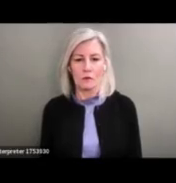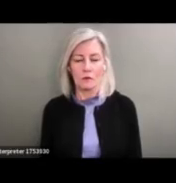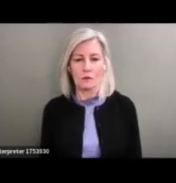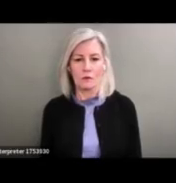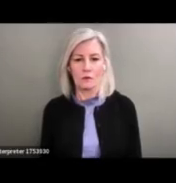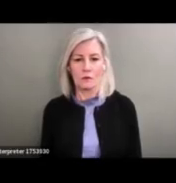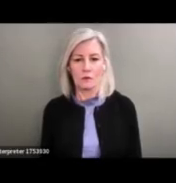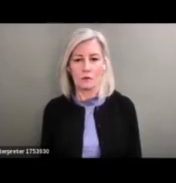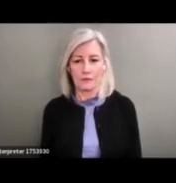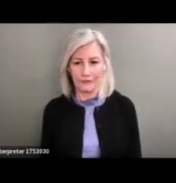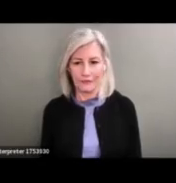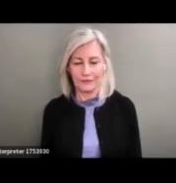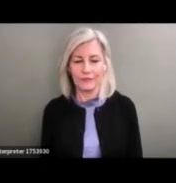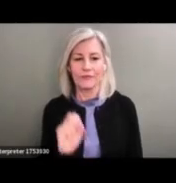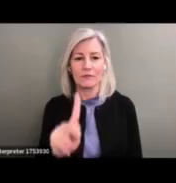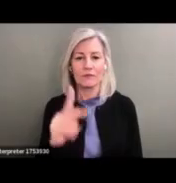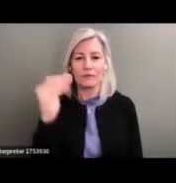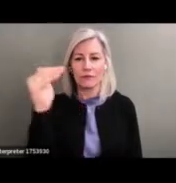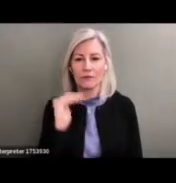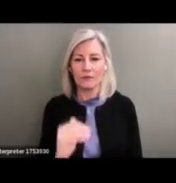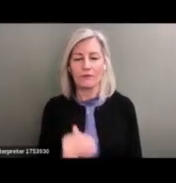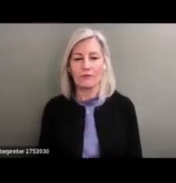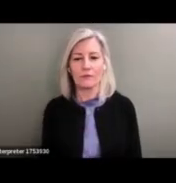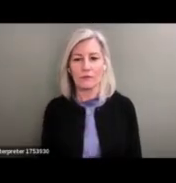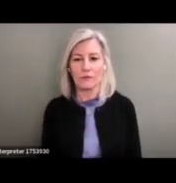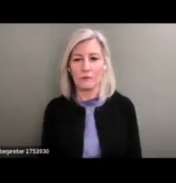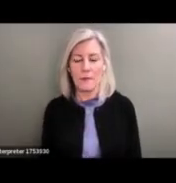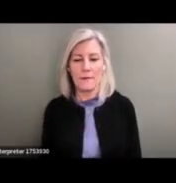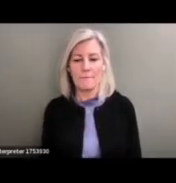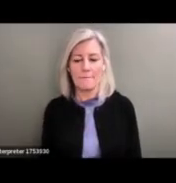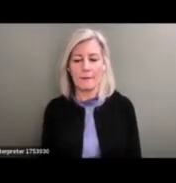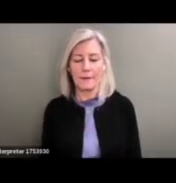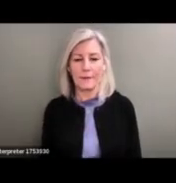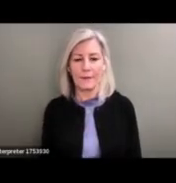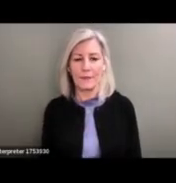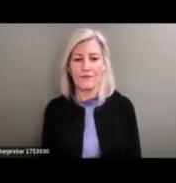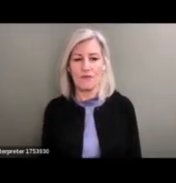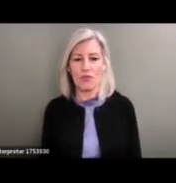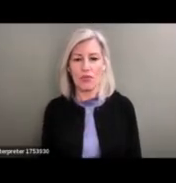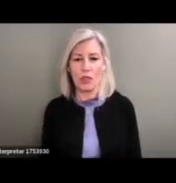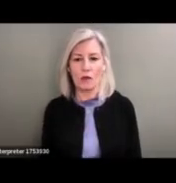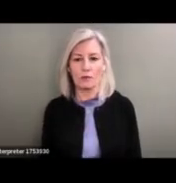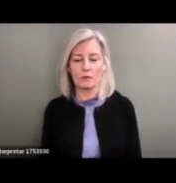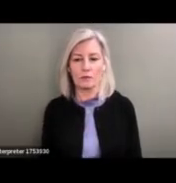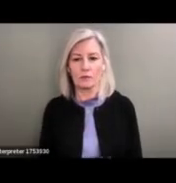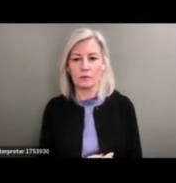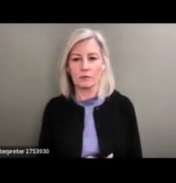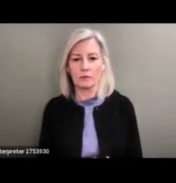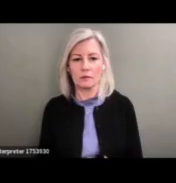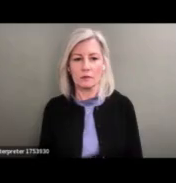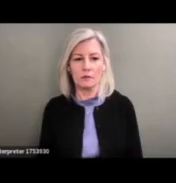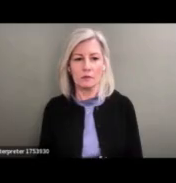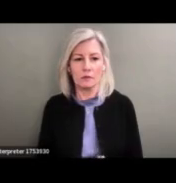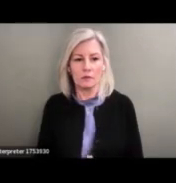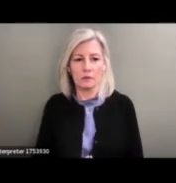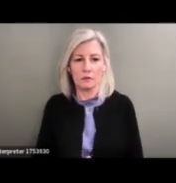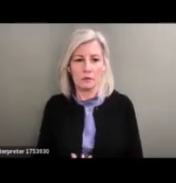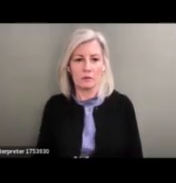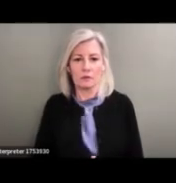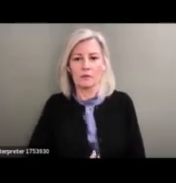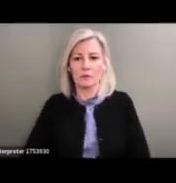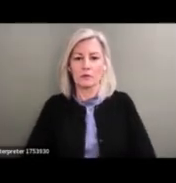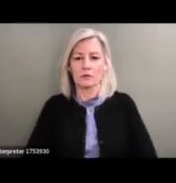Okay, moving to the next slide.